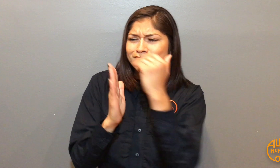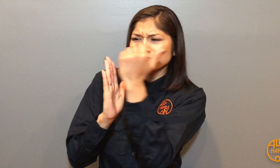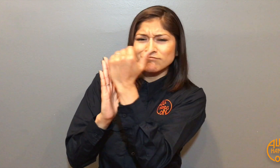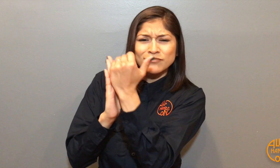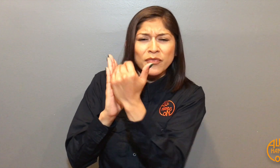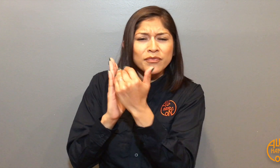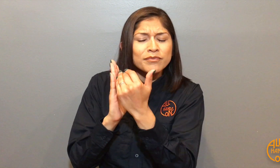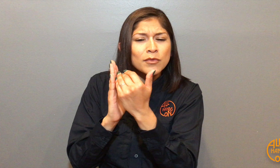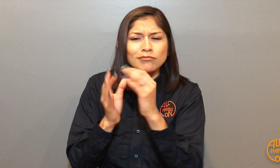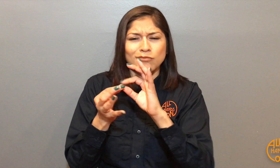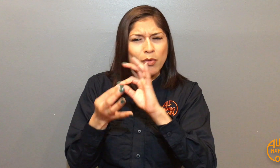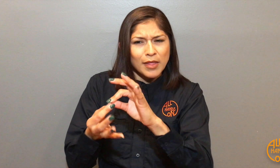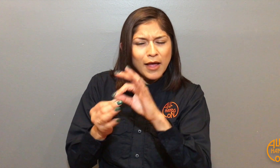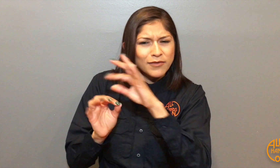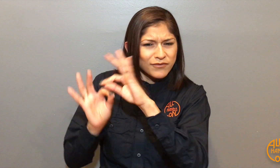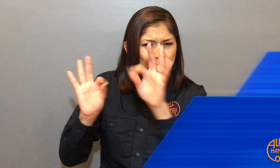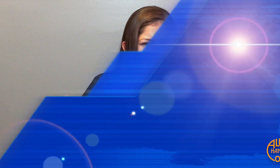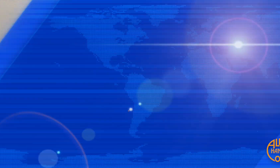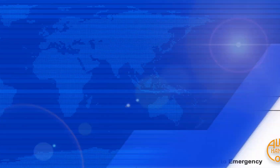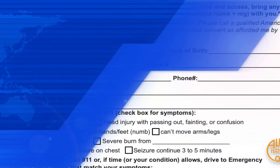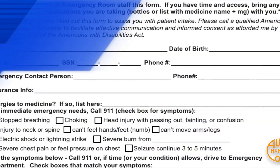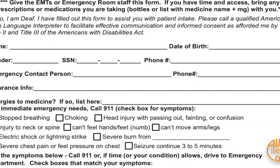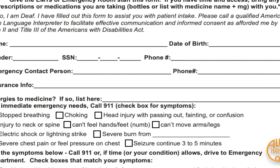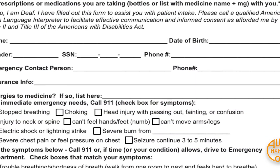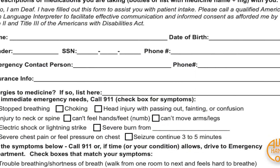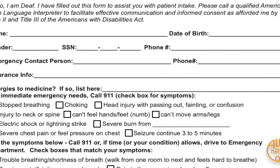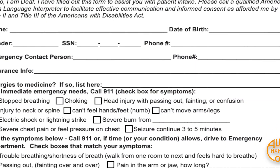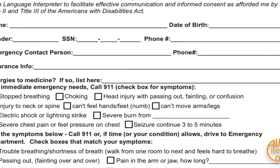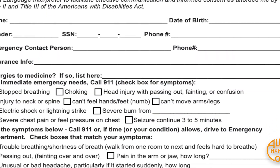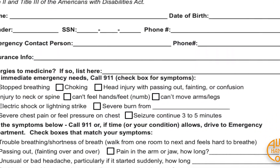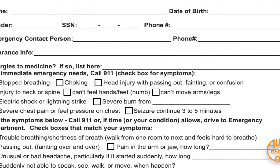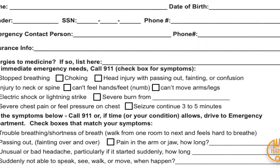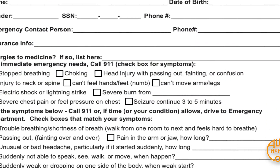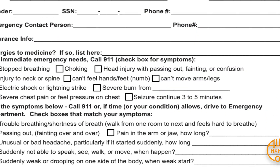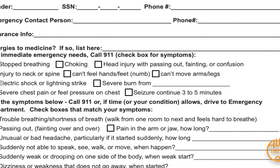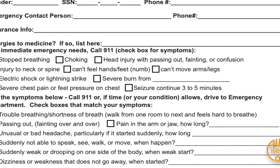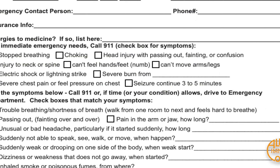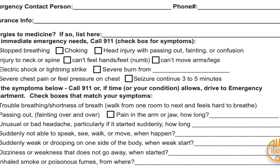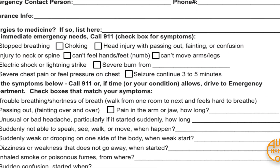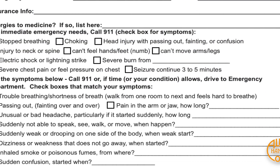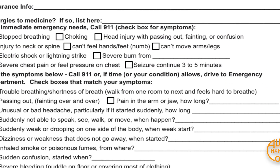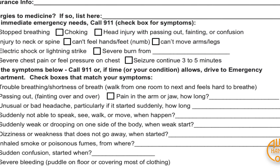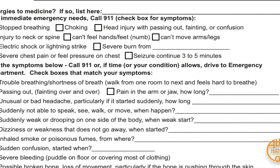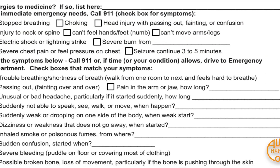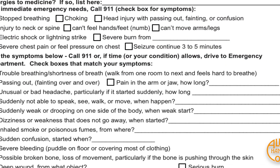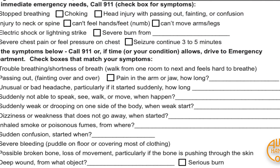I want to go into detail a bit about the information on the form